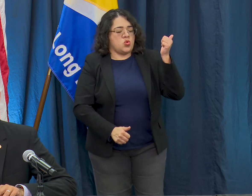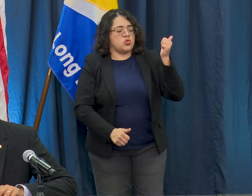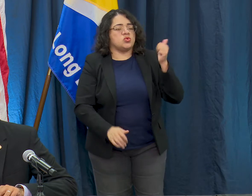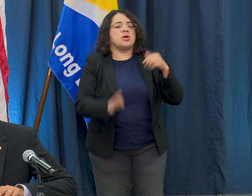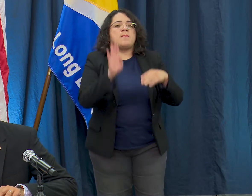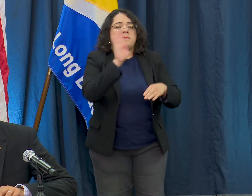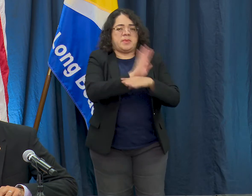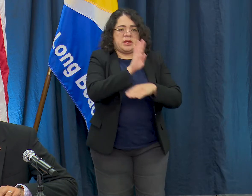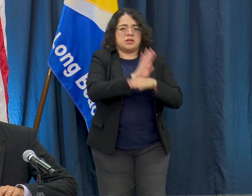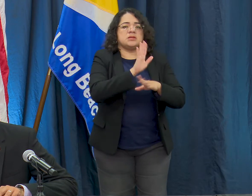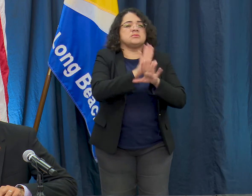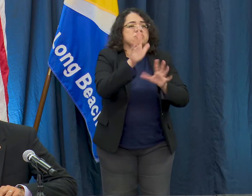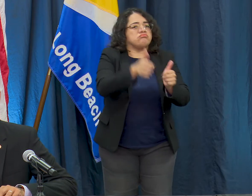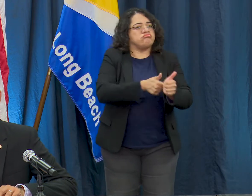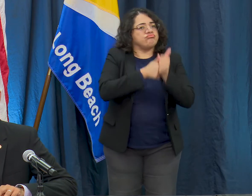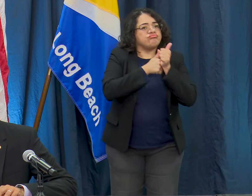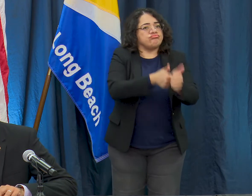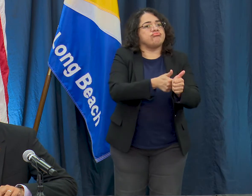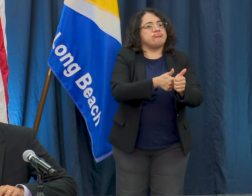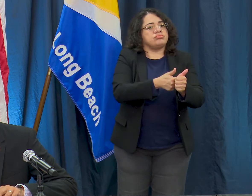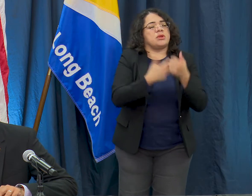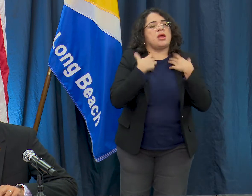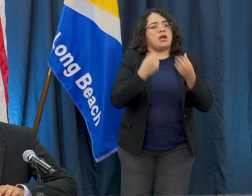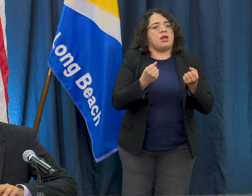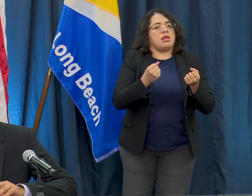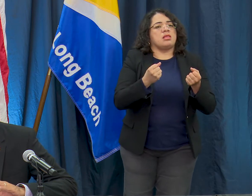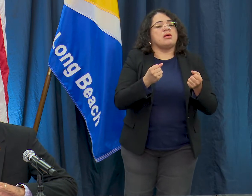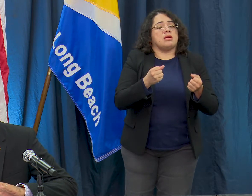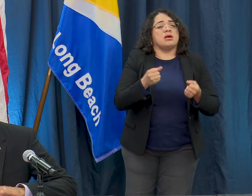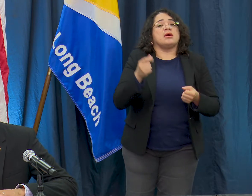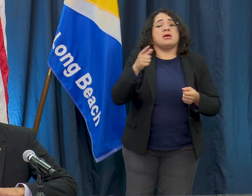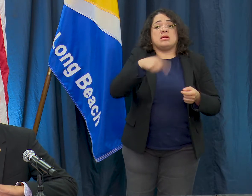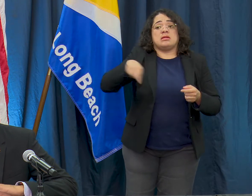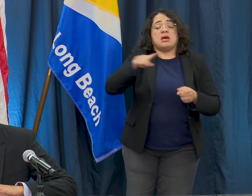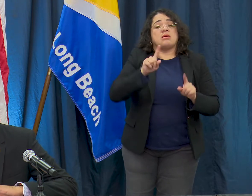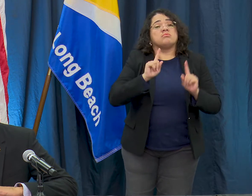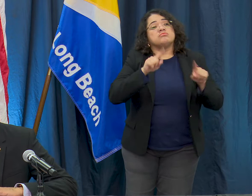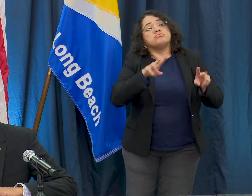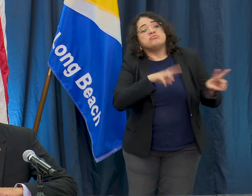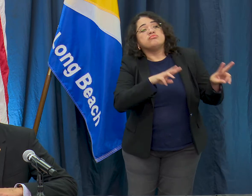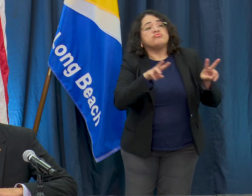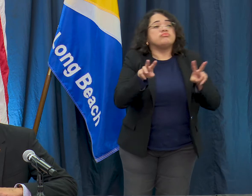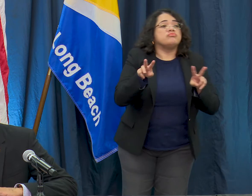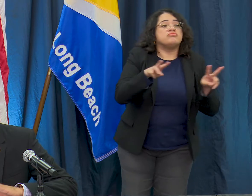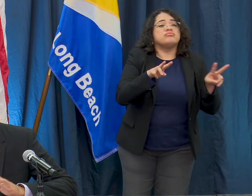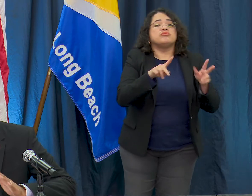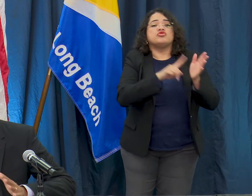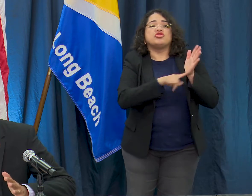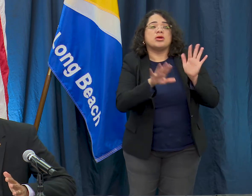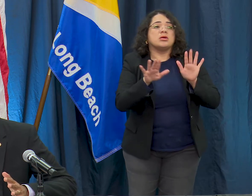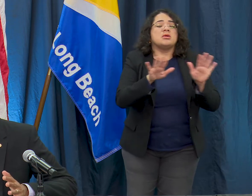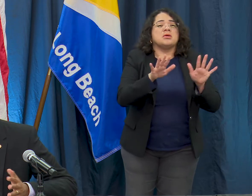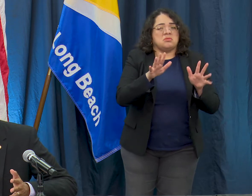complying with the health order and when they went out and did checks that it seemed like there was compliance and where there wasn't